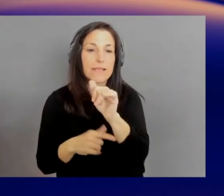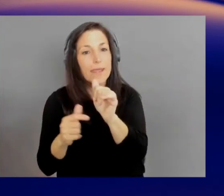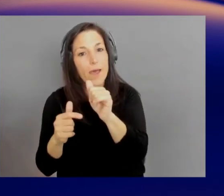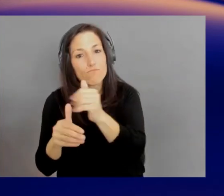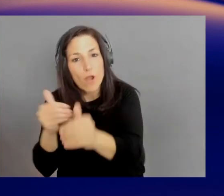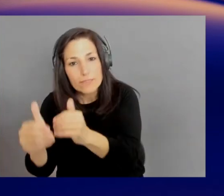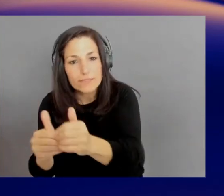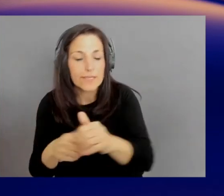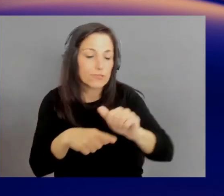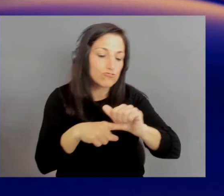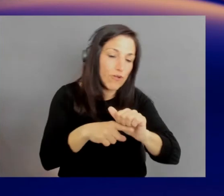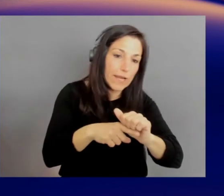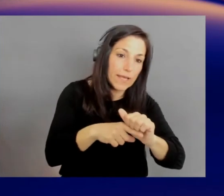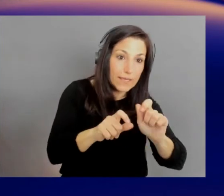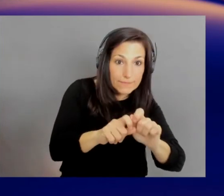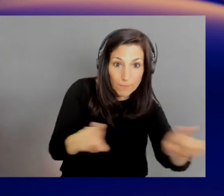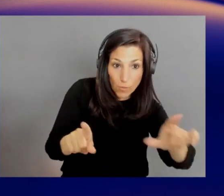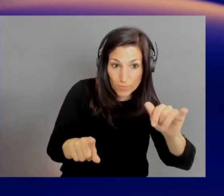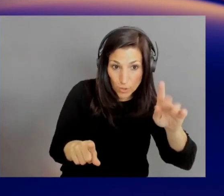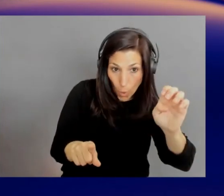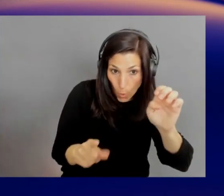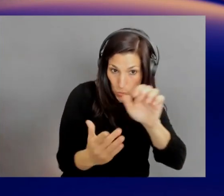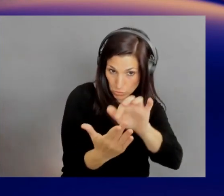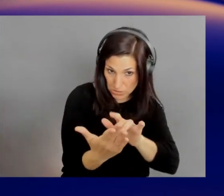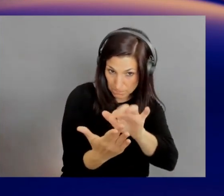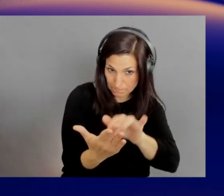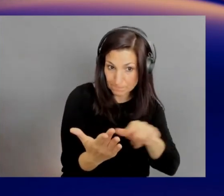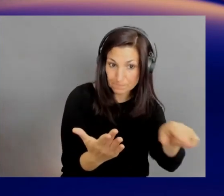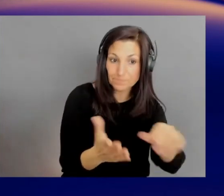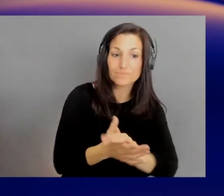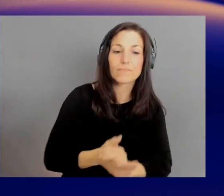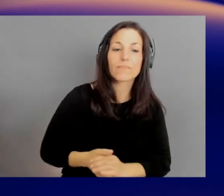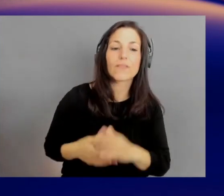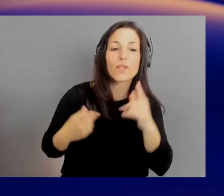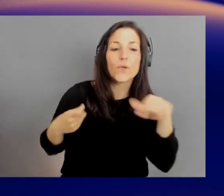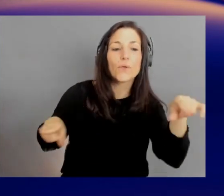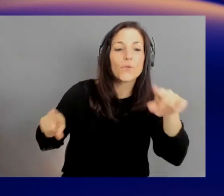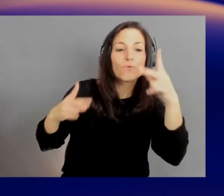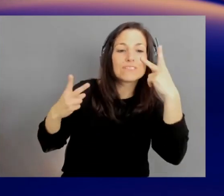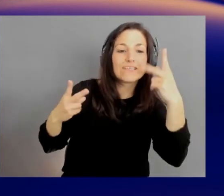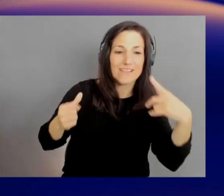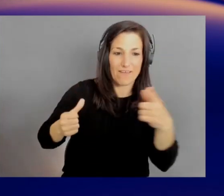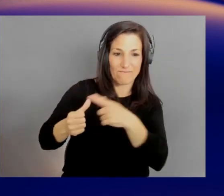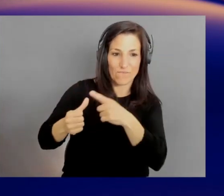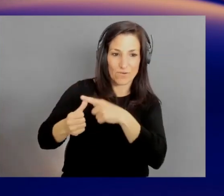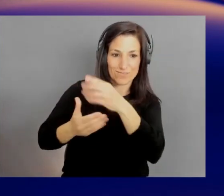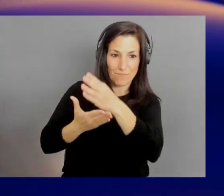And you'll see this is that first component of SageMaker Pipelines